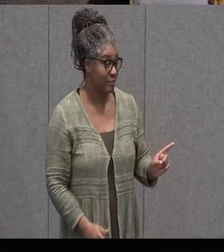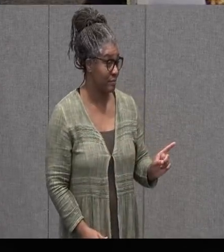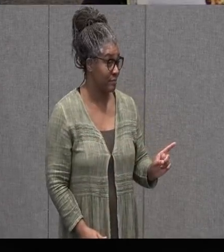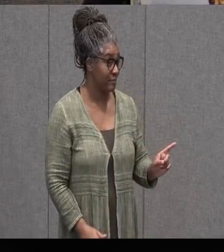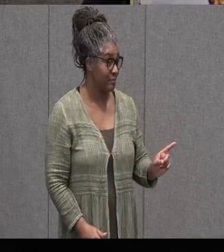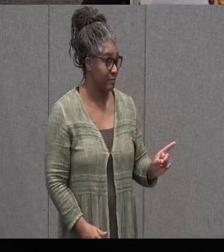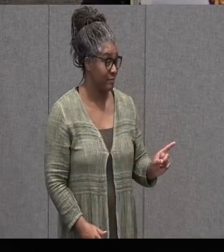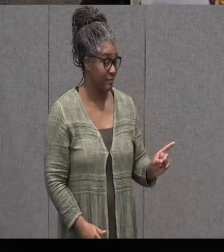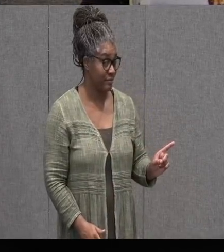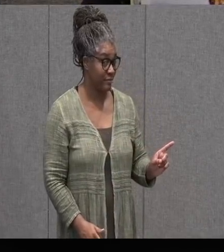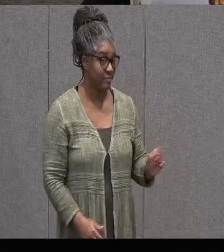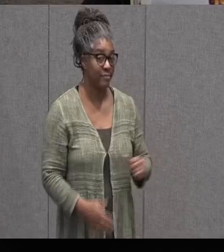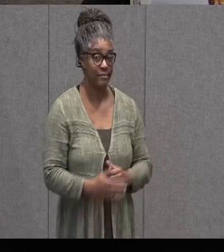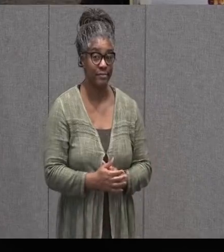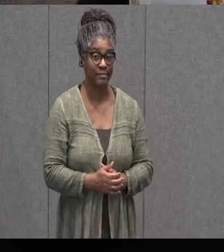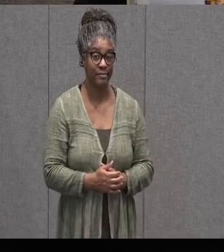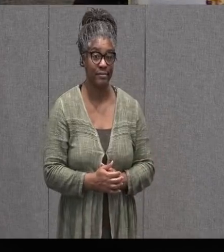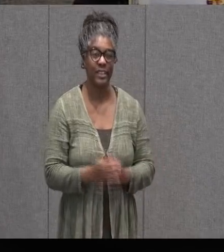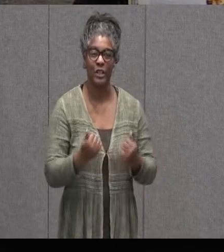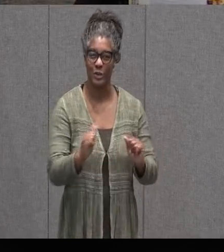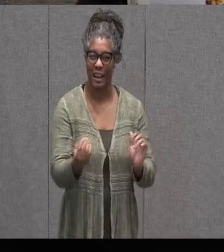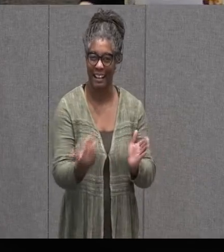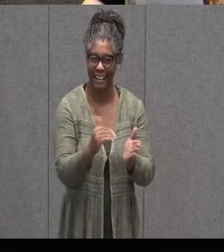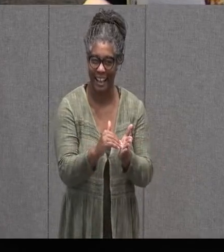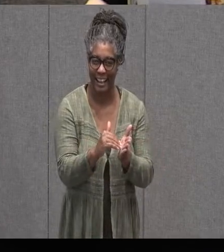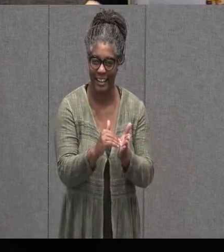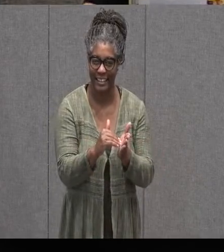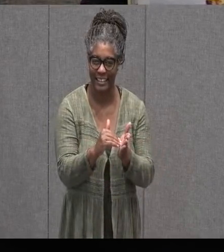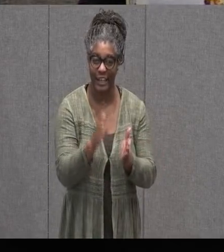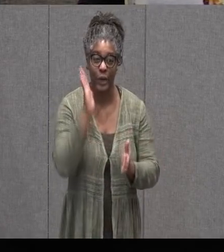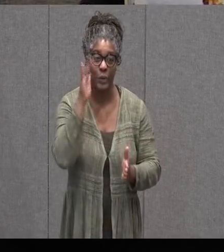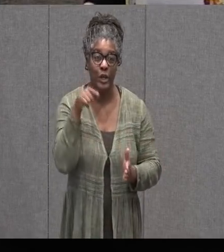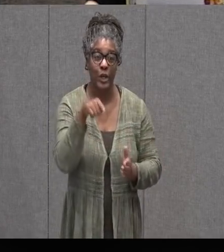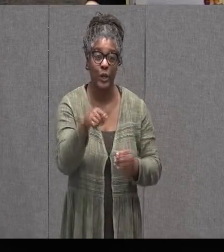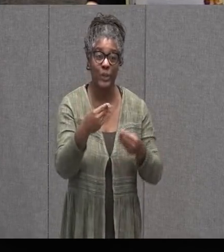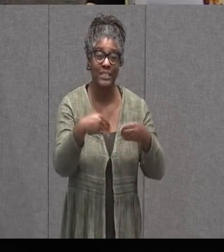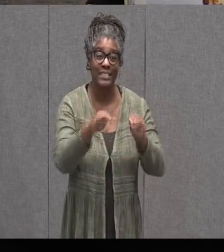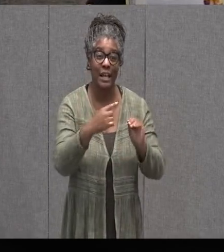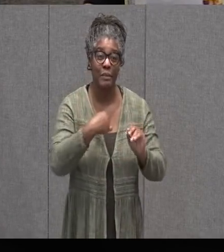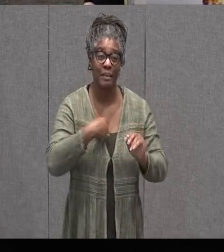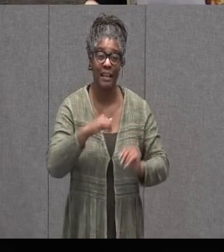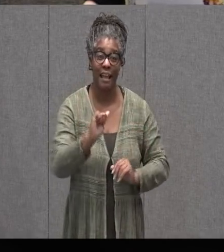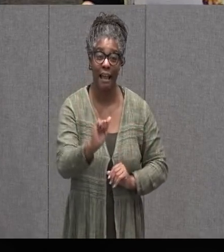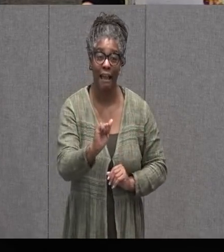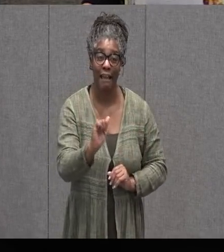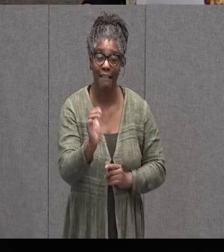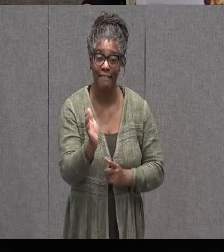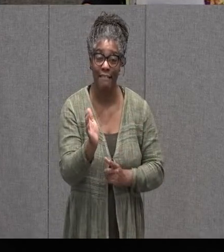Try that one more time. Will you sell me a fish?